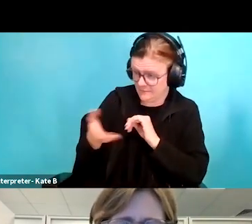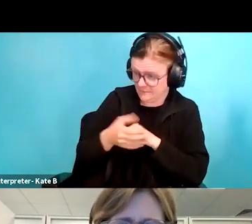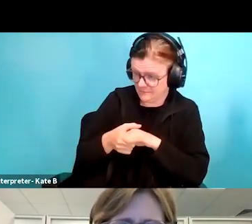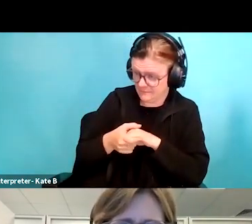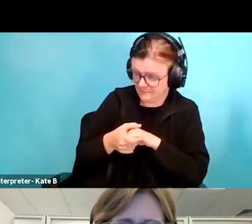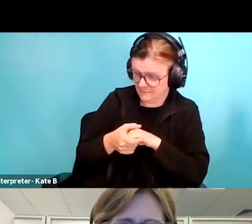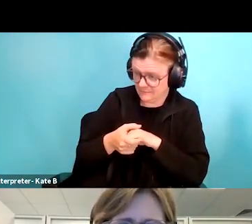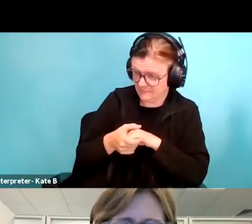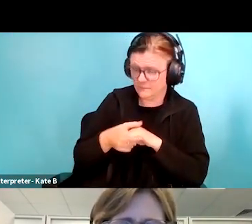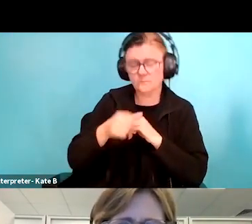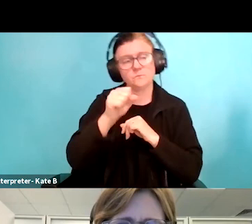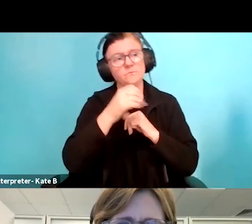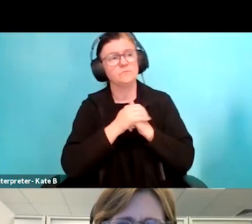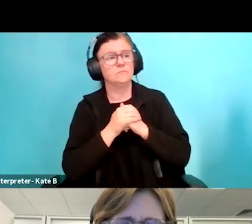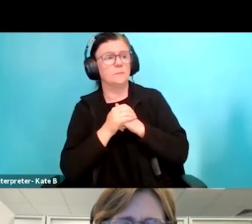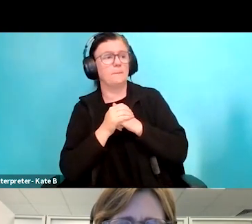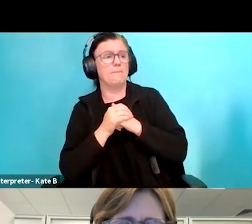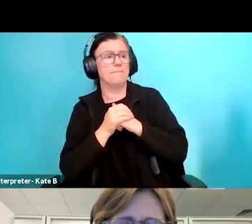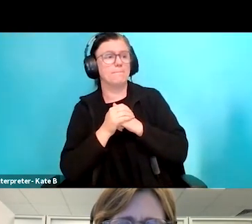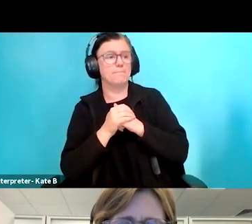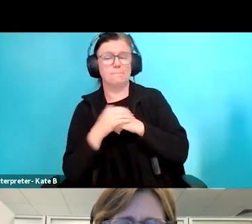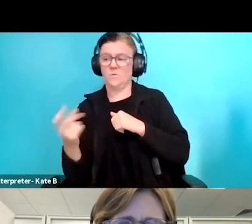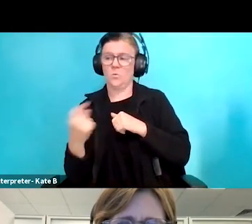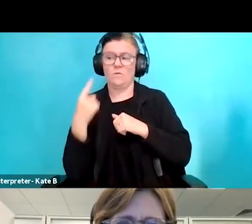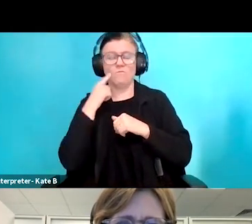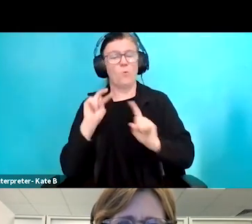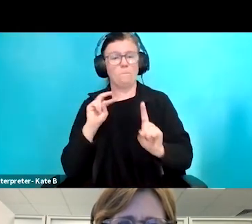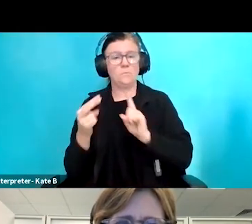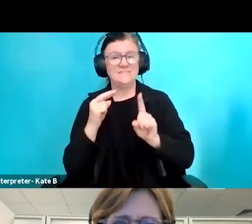[Dr. Gilbert Gimm:] Yes, so just for the first question about perceived isolation and loneliness.